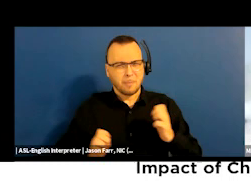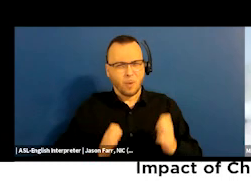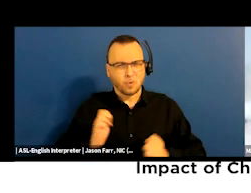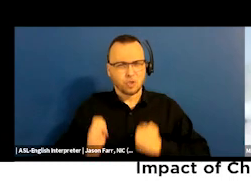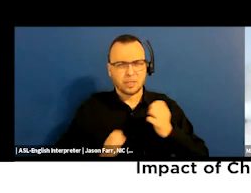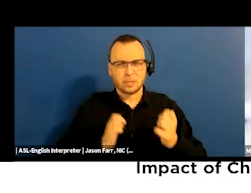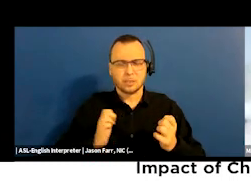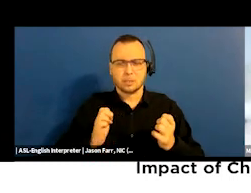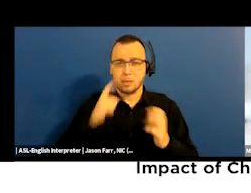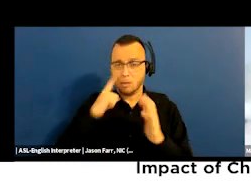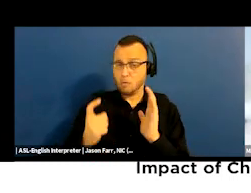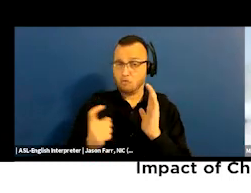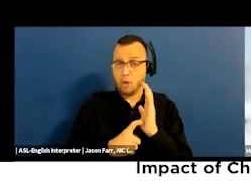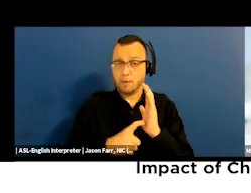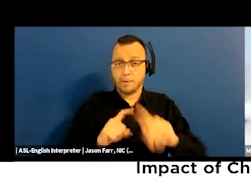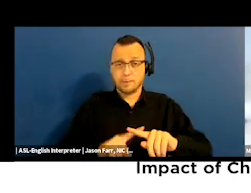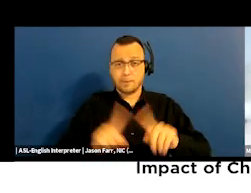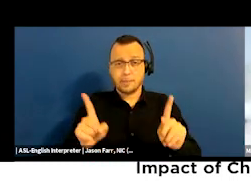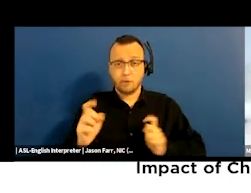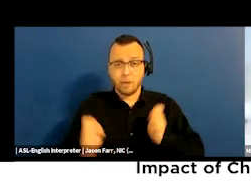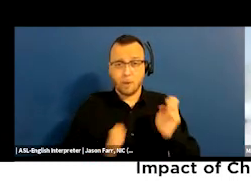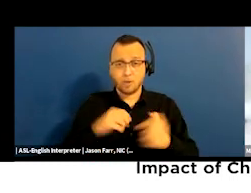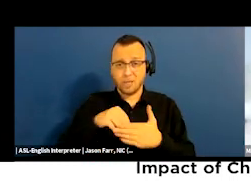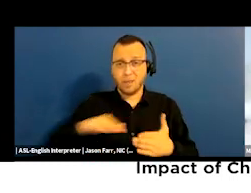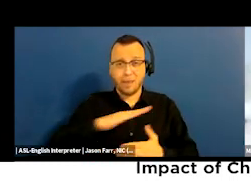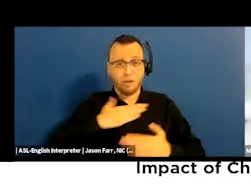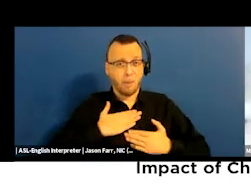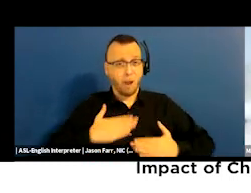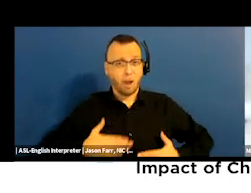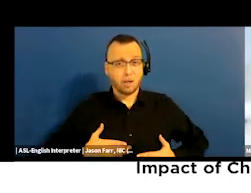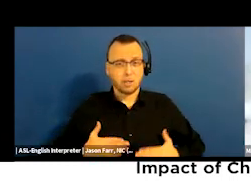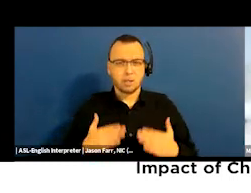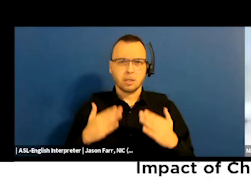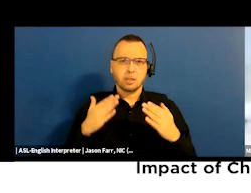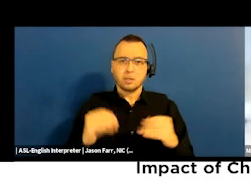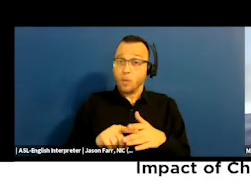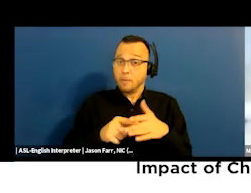and sleep disorders, emotions, which is part of our big conversation here,